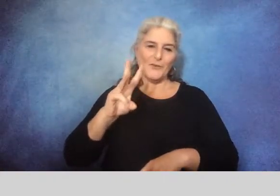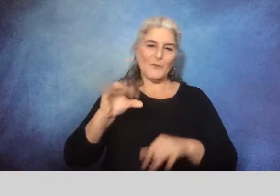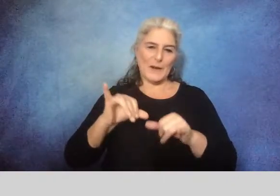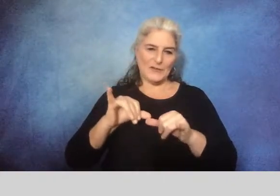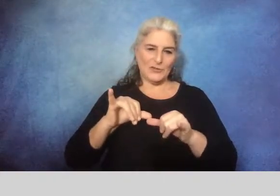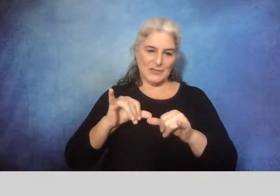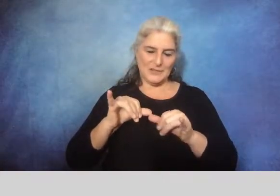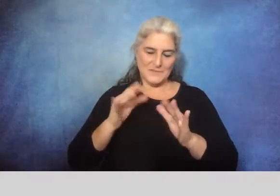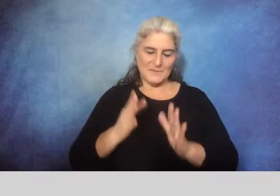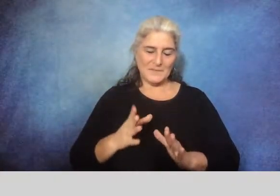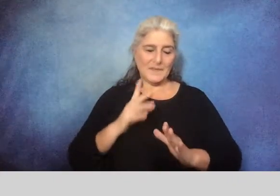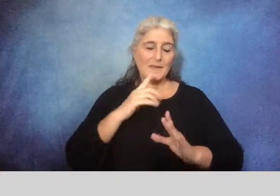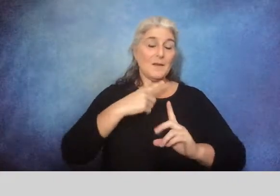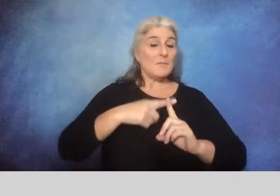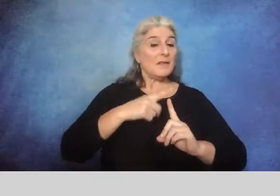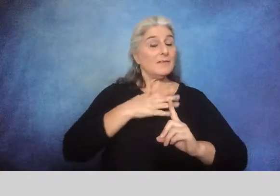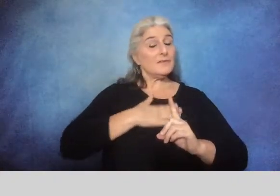I like reading fiction and reading poetry.